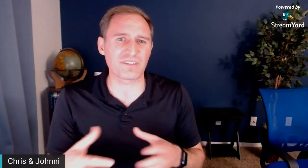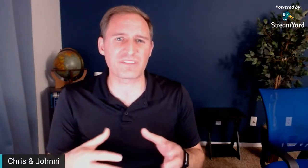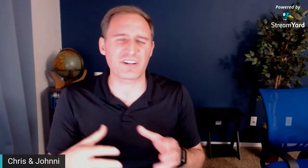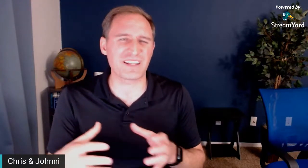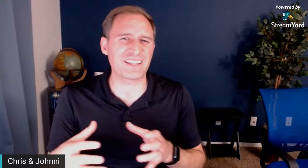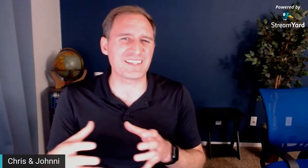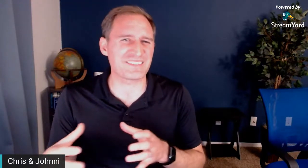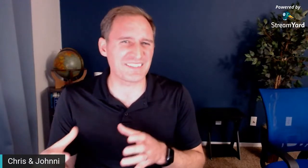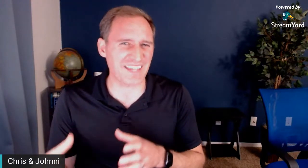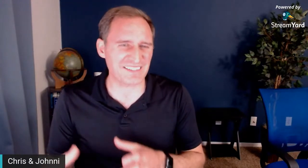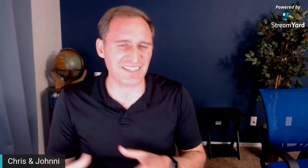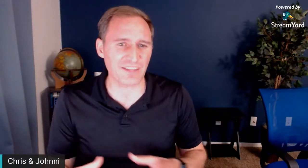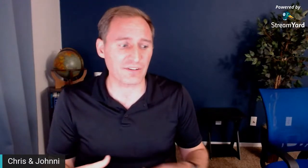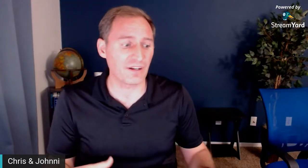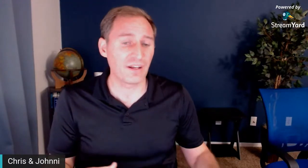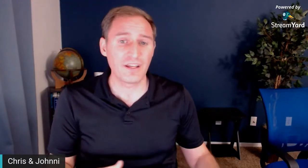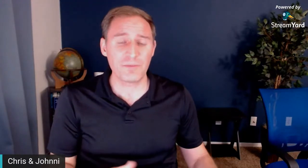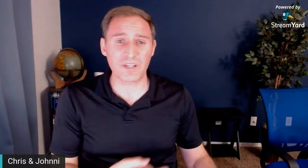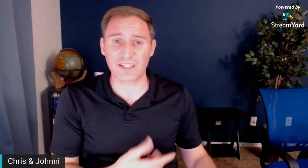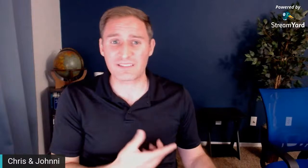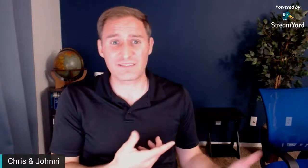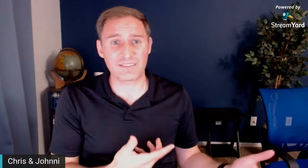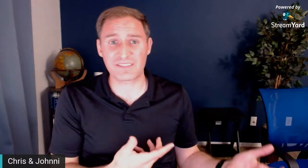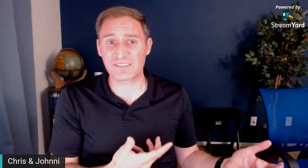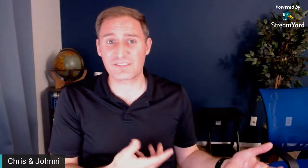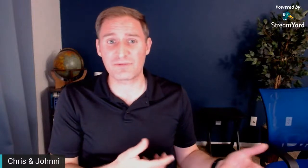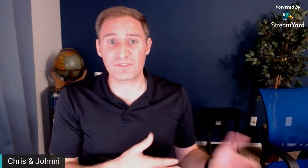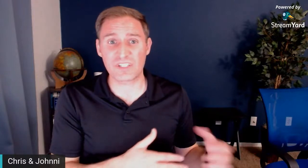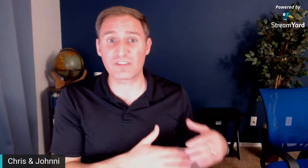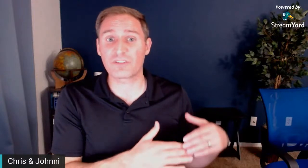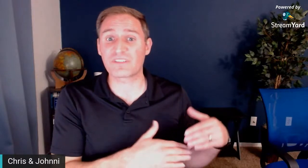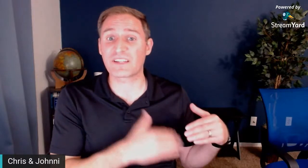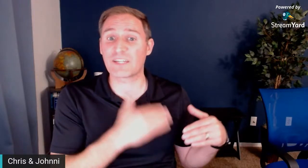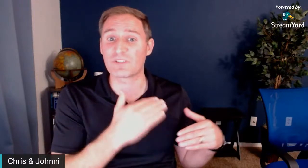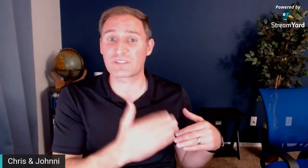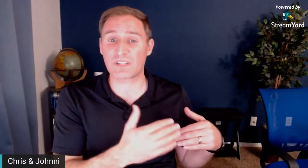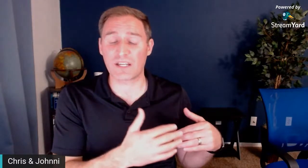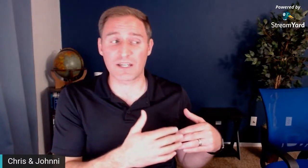they're starting to get the syntax together but like since she learned sign language um